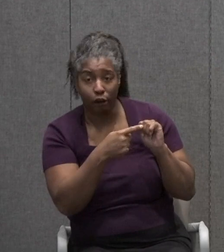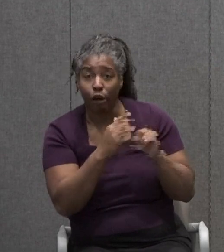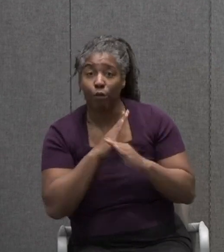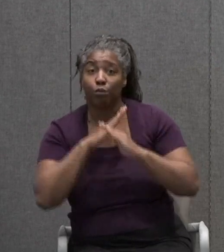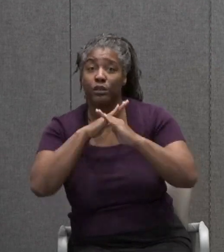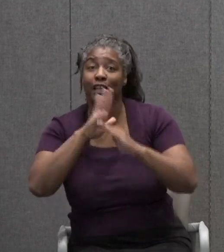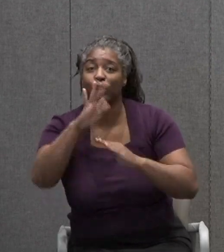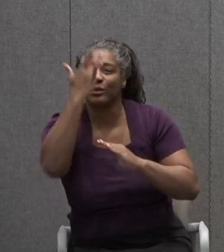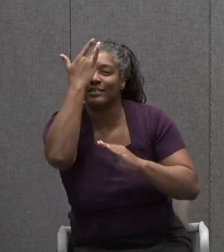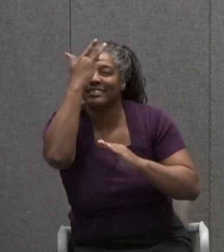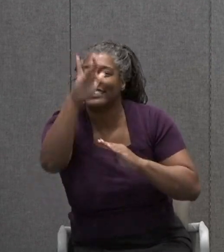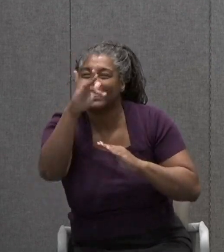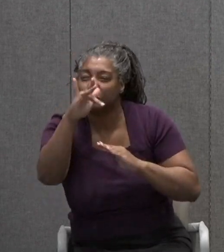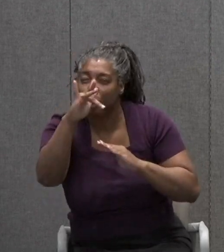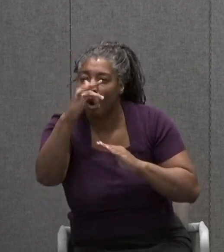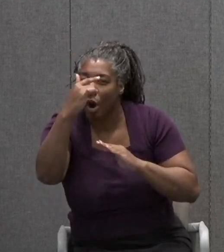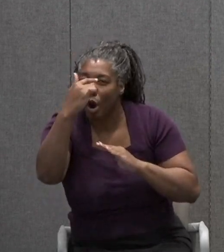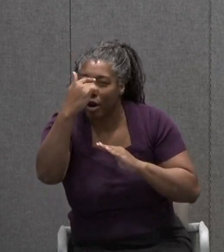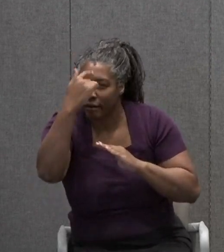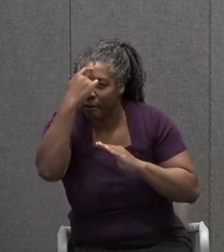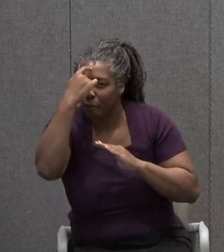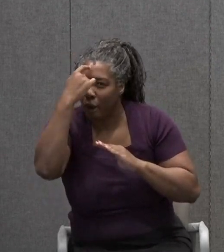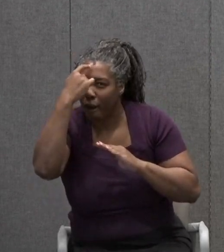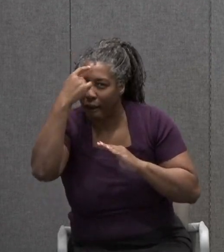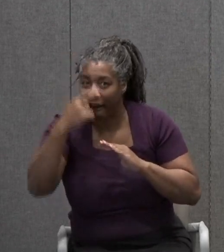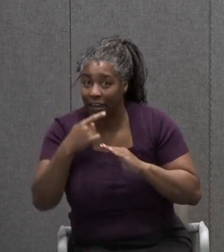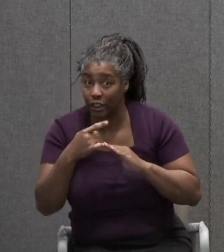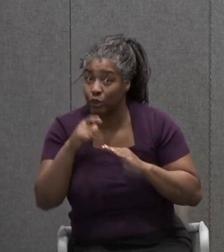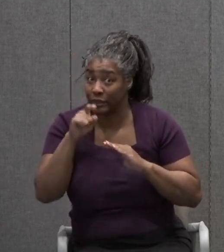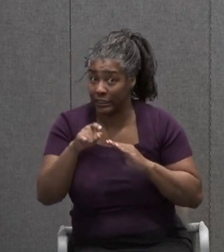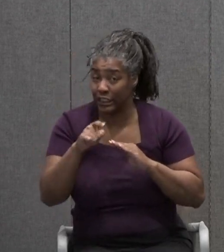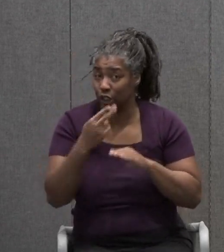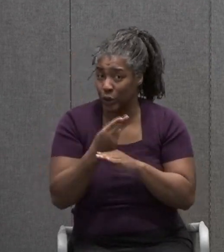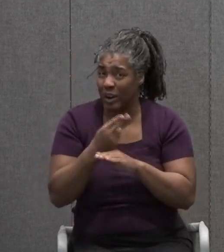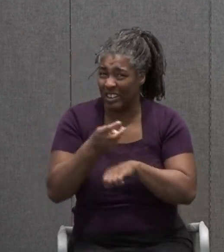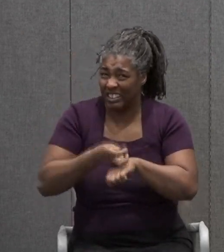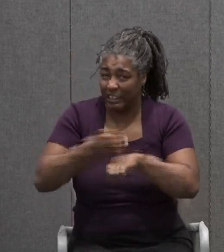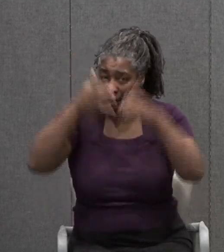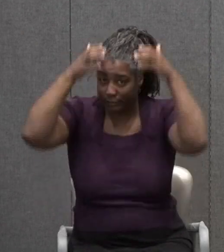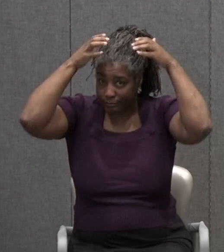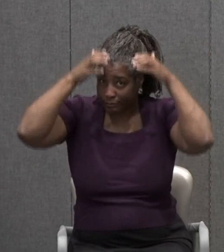and ride your bikes and stuff. This brain is precious, you are so smart.